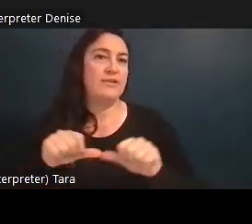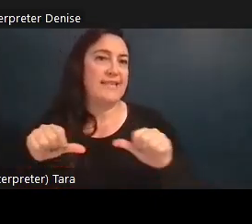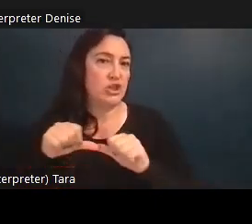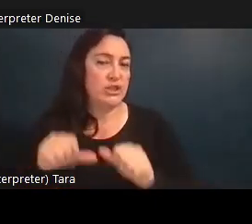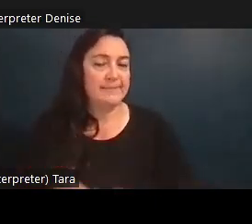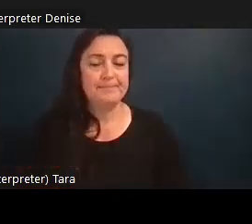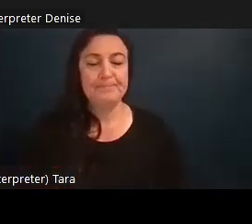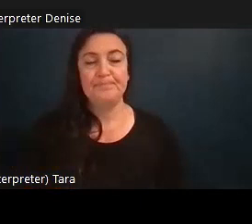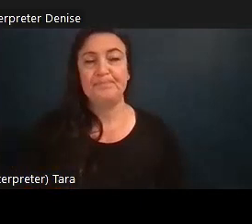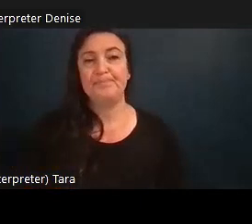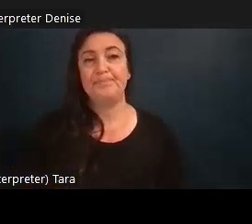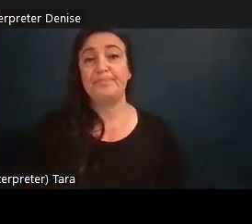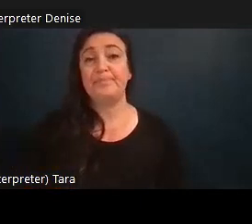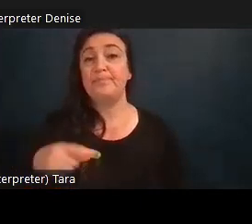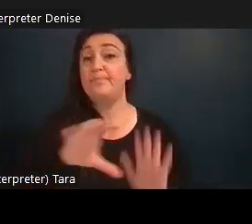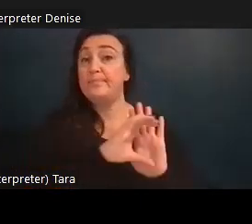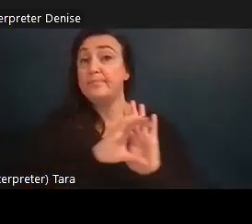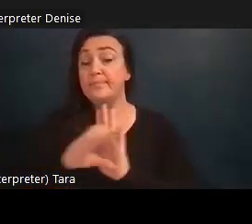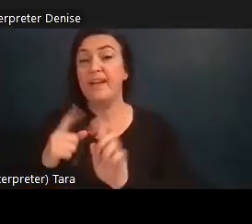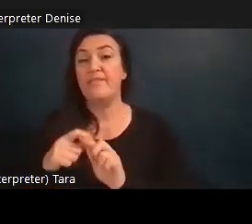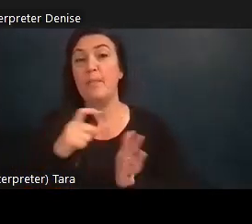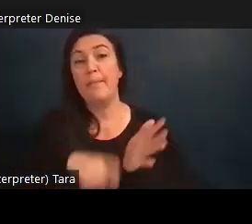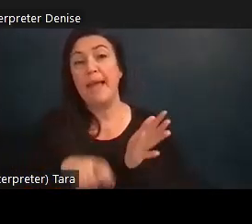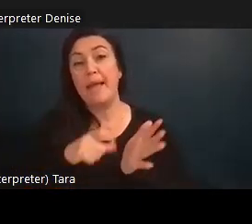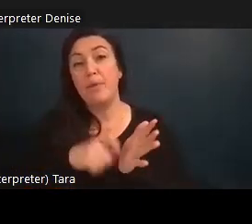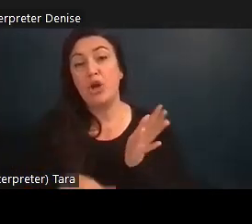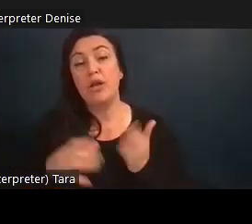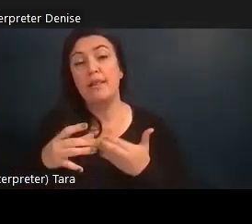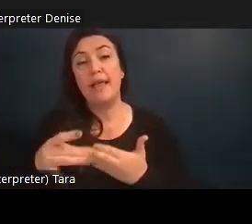These figures are from a paper led by Maria Fernandez Jimenez,